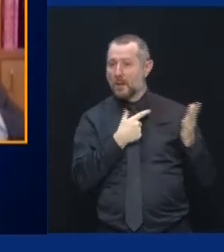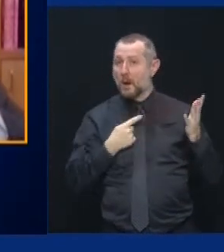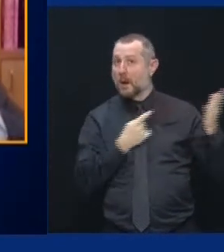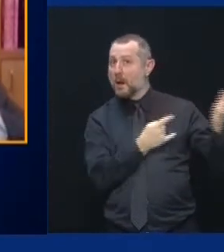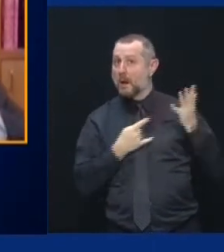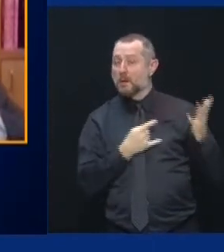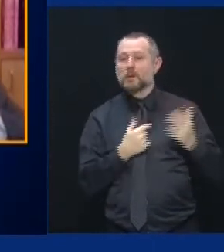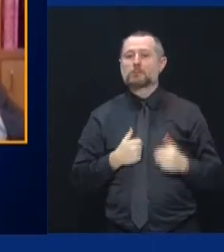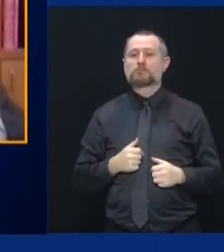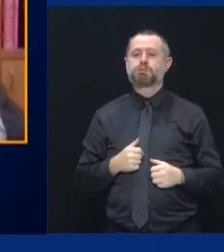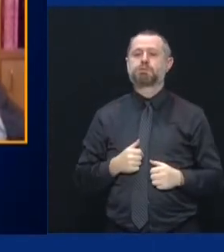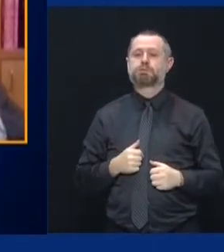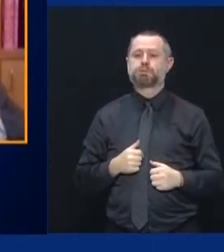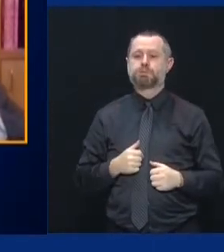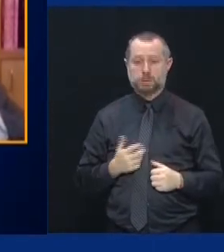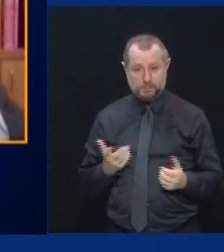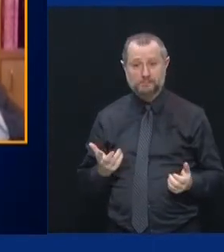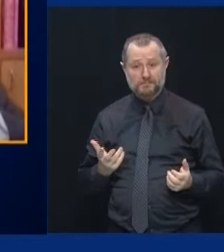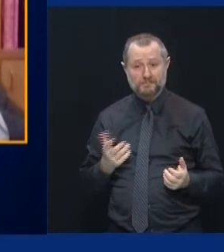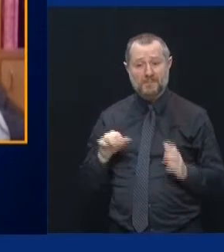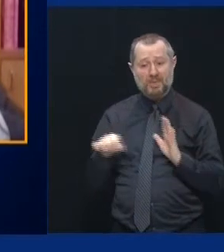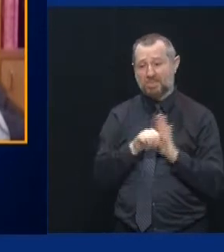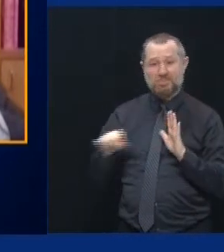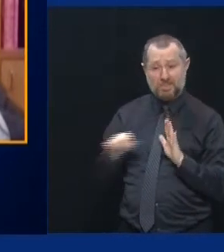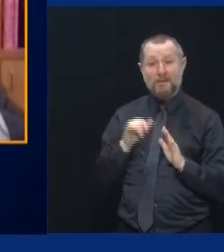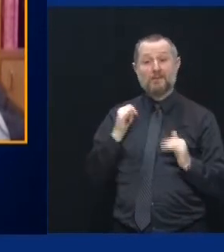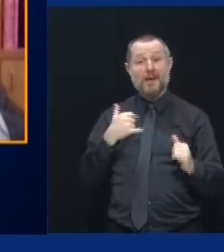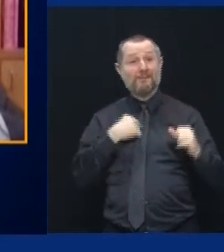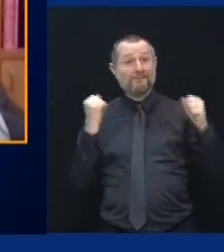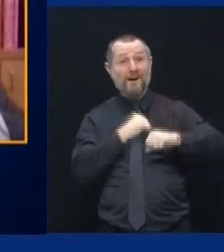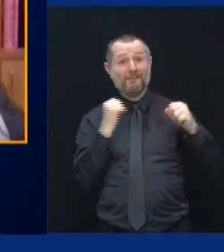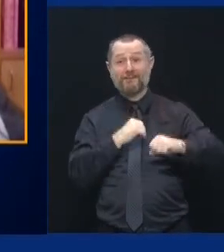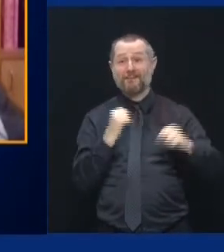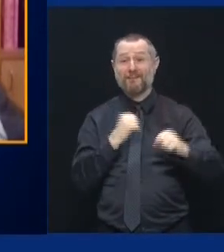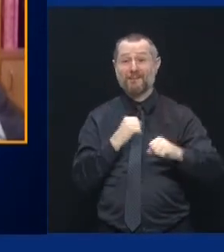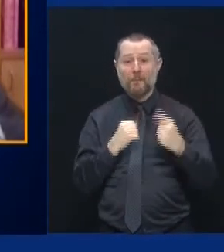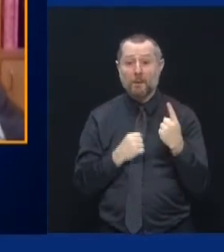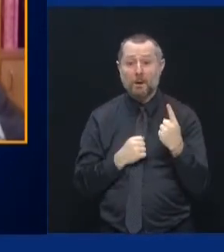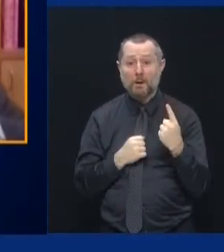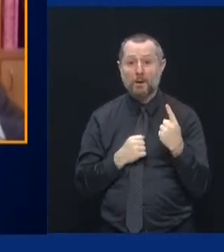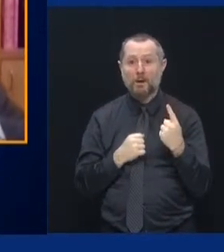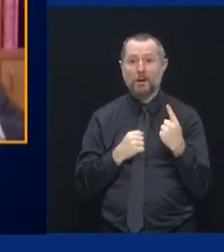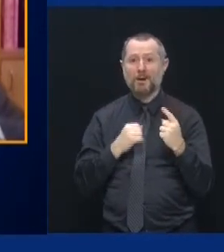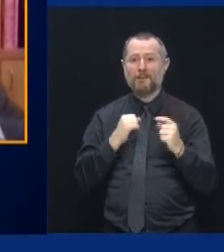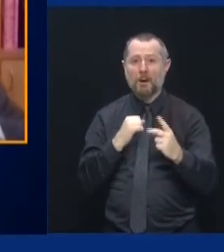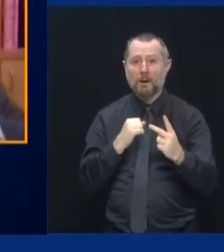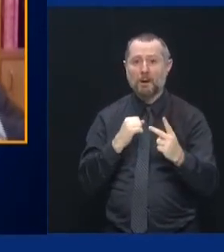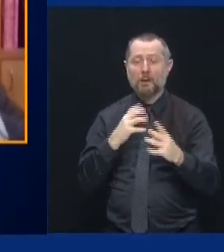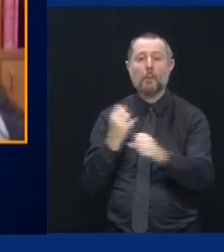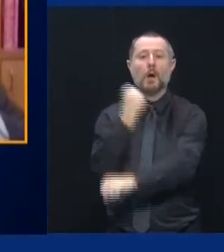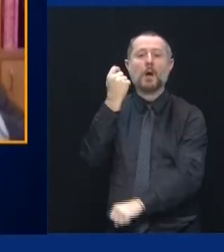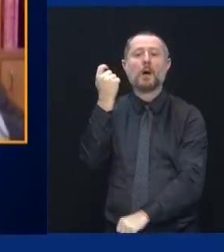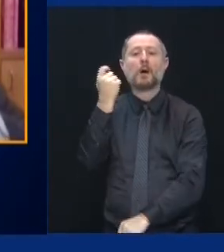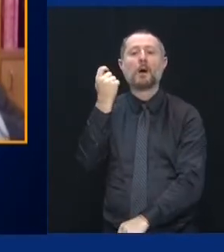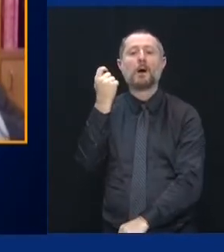WE WERE BANGING OUR HEAD AGAINST THE WALL FOR FOUR LONG YEARS AND MAKING THE CASE WITH VERY LITTLE RESULTS.